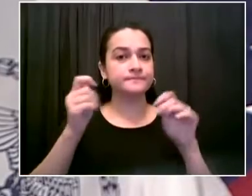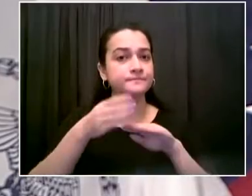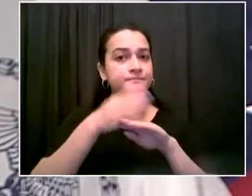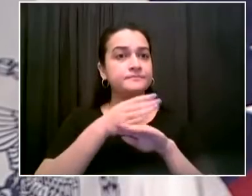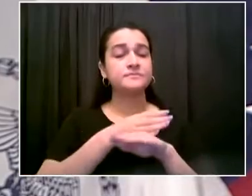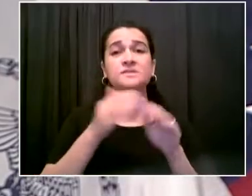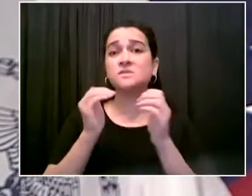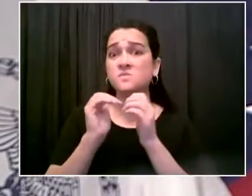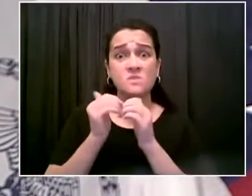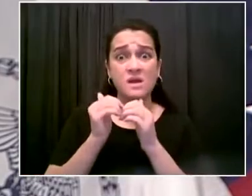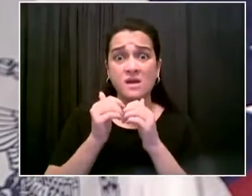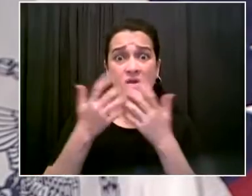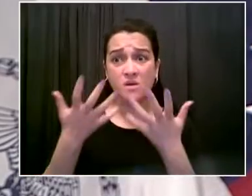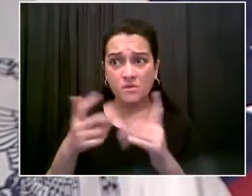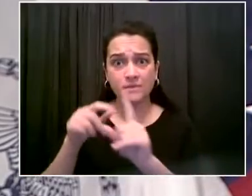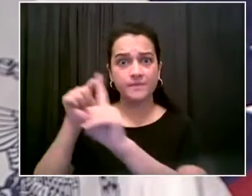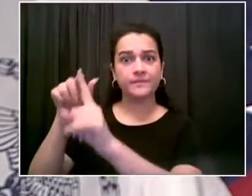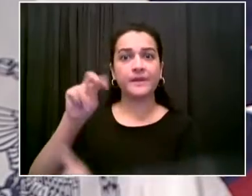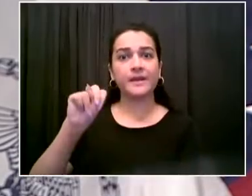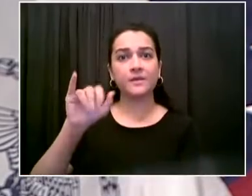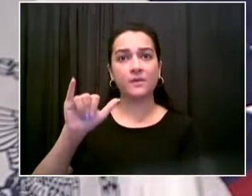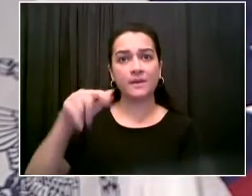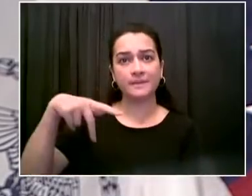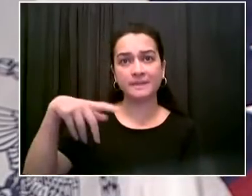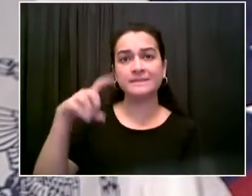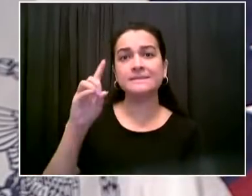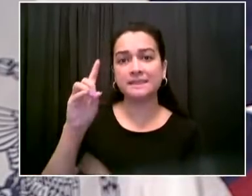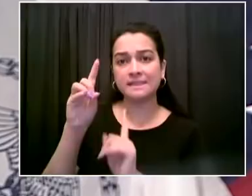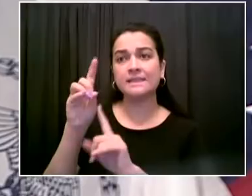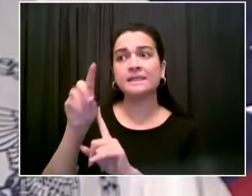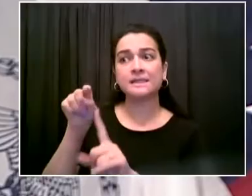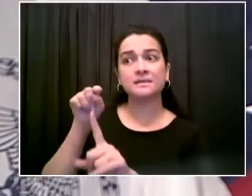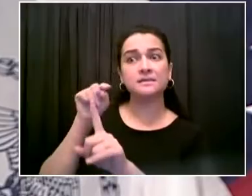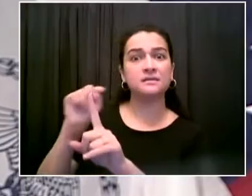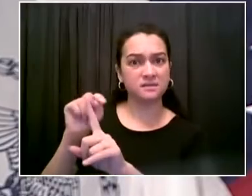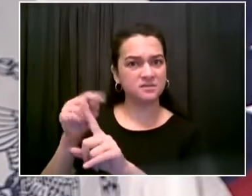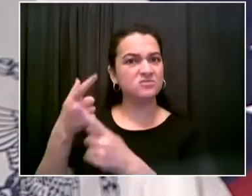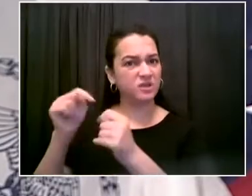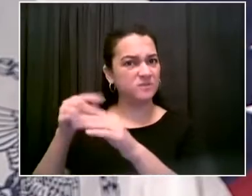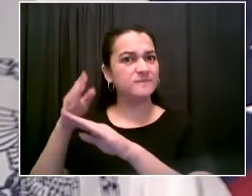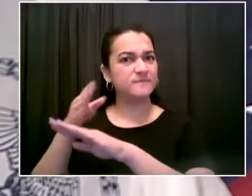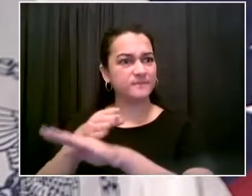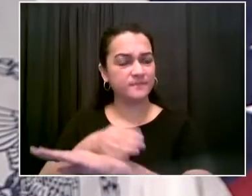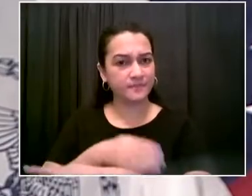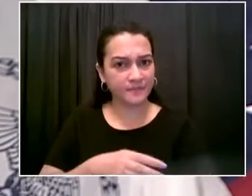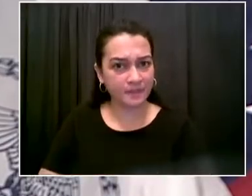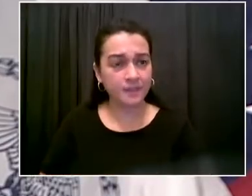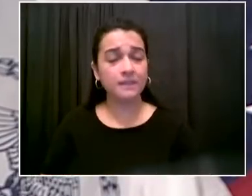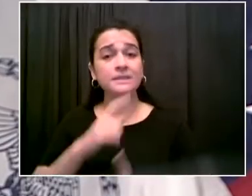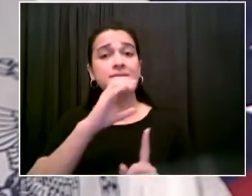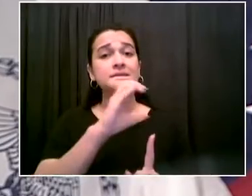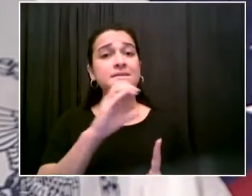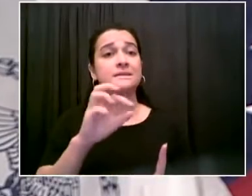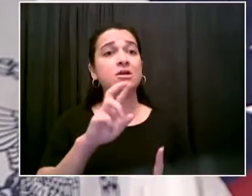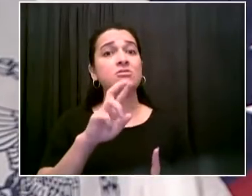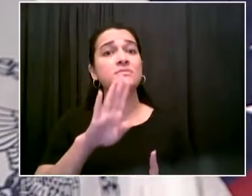COMPLIANT REVIEW BOARD, DOING MORE AND MORE TO MAKE SURE POLICE